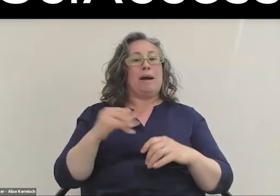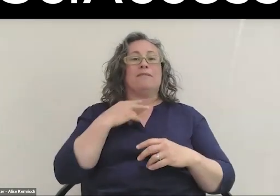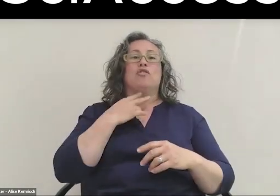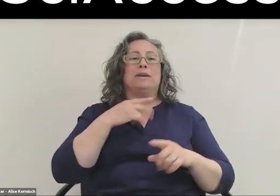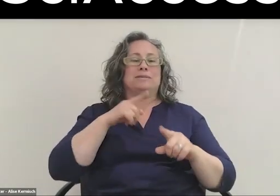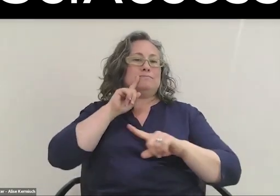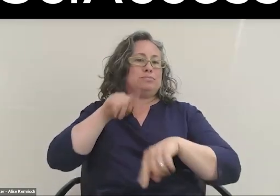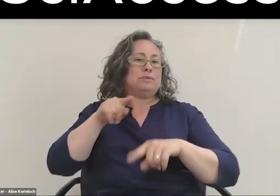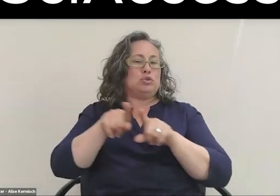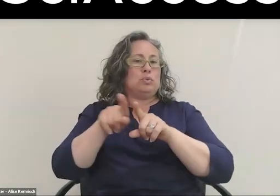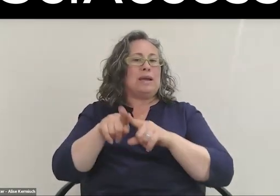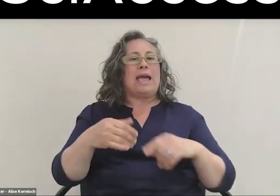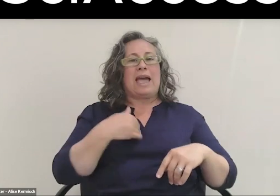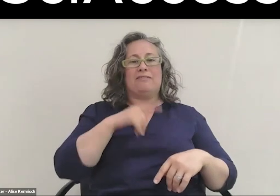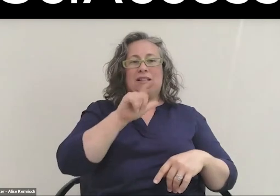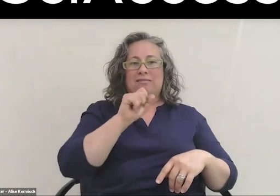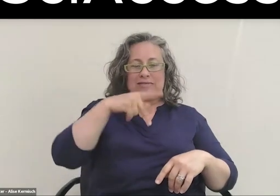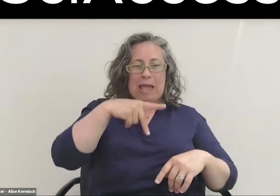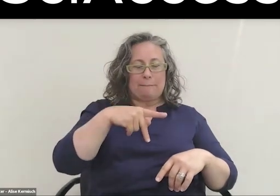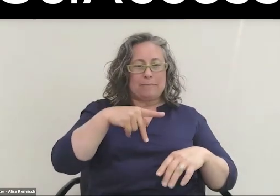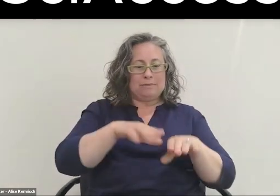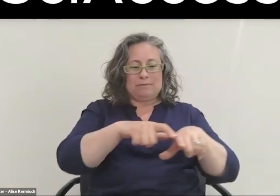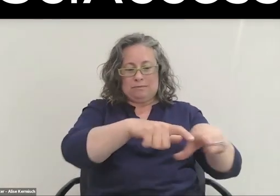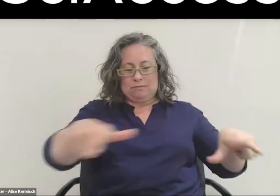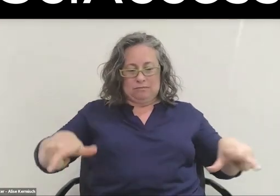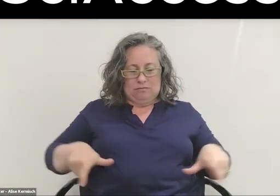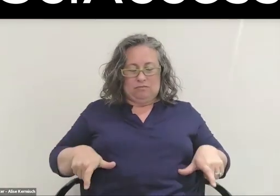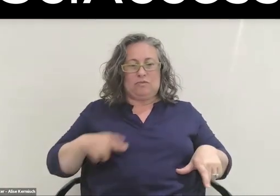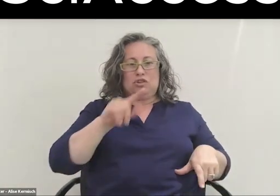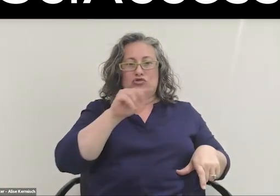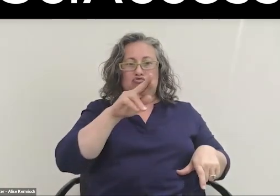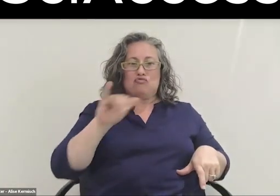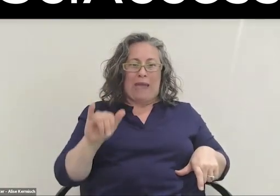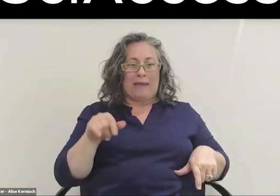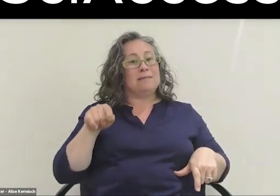This is a lap tray for Danny, this is really interesting,